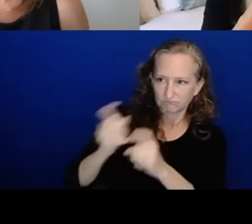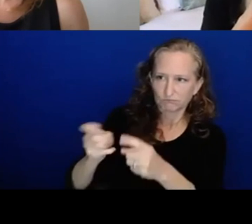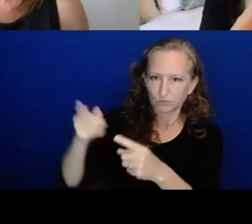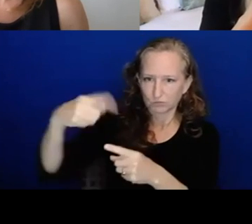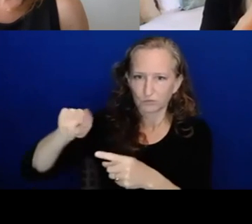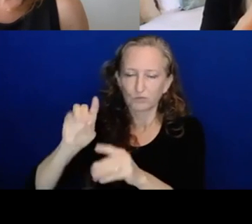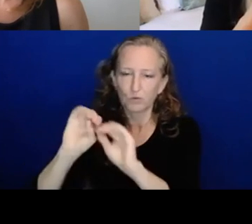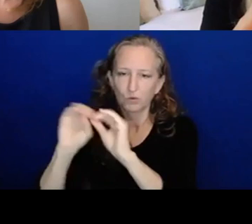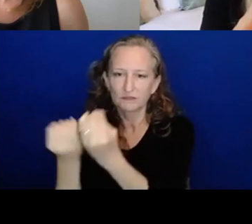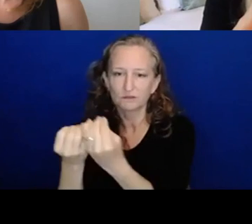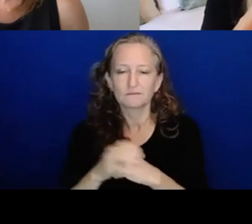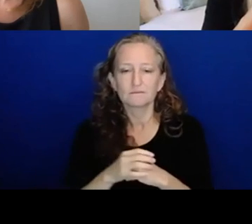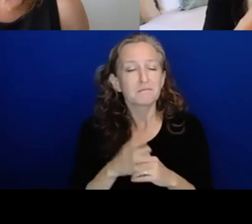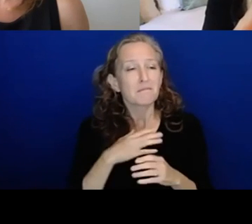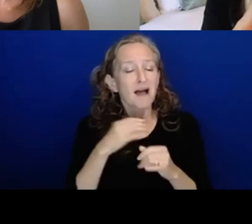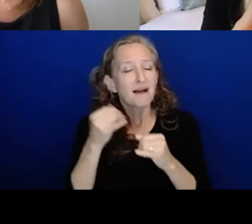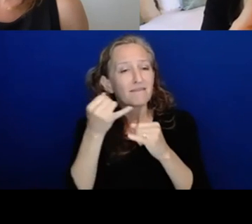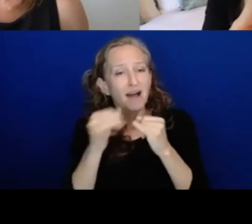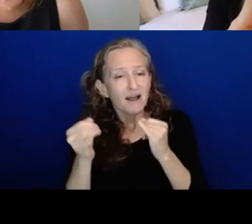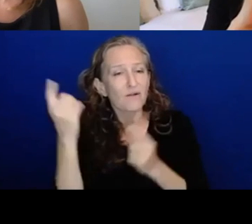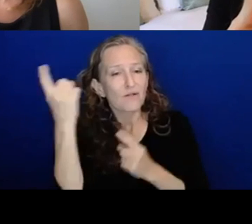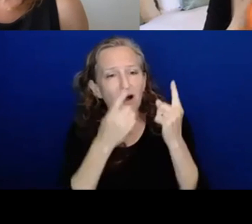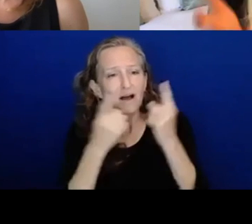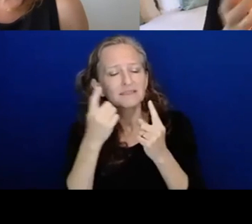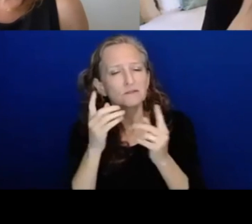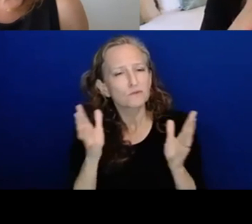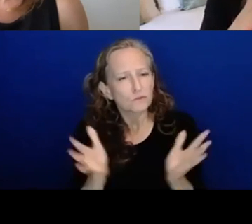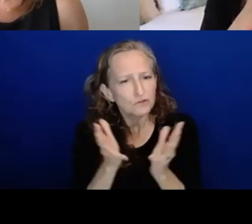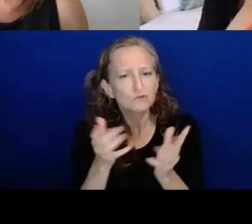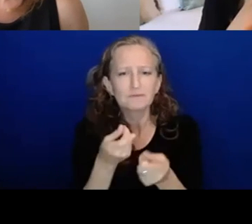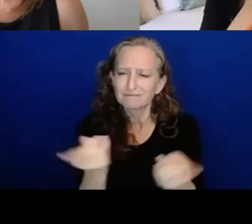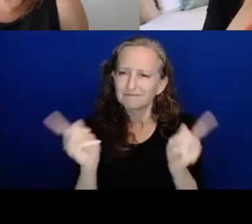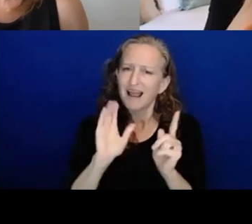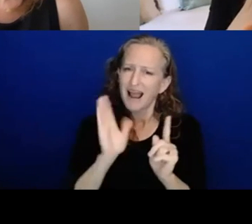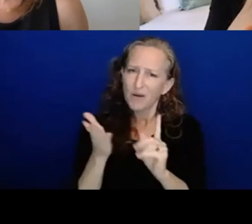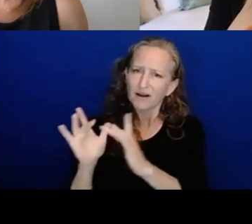would be, let's use our networks. You know, the audience that we have here today. They